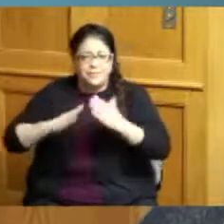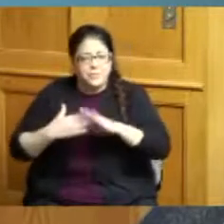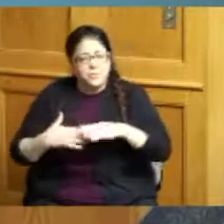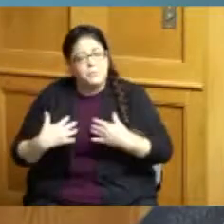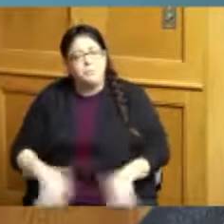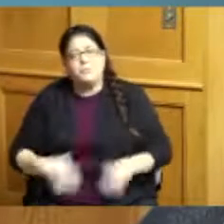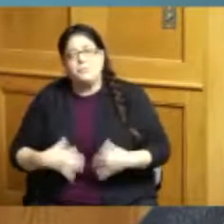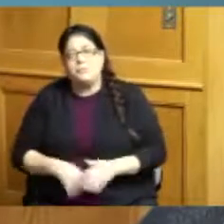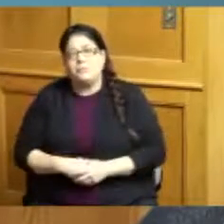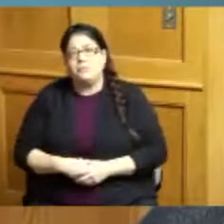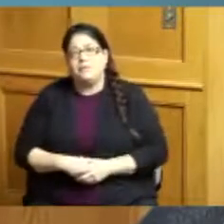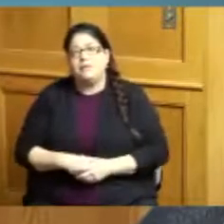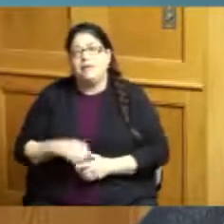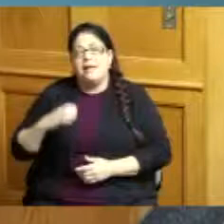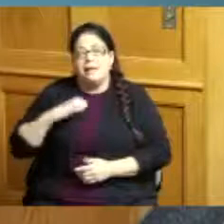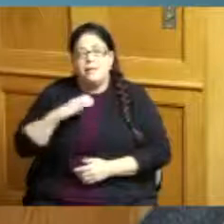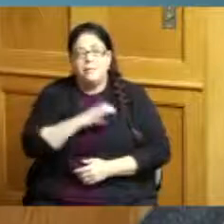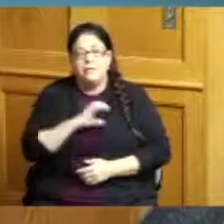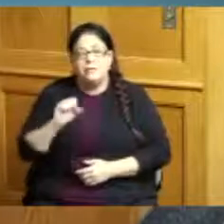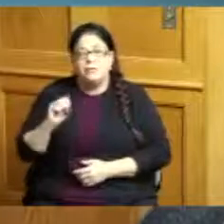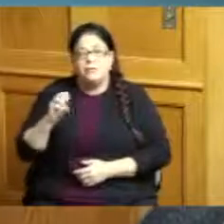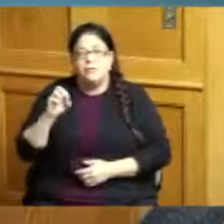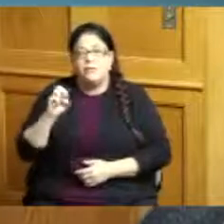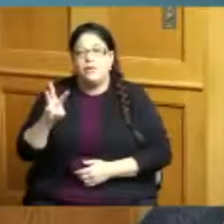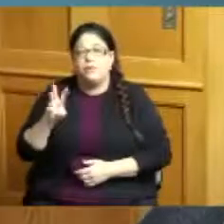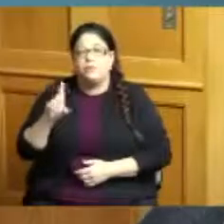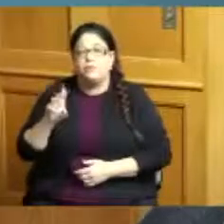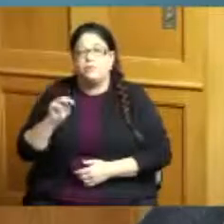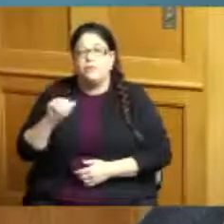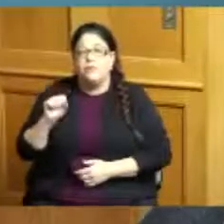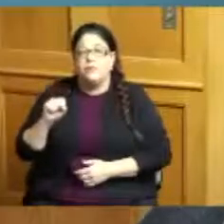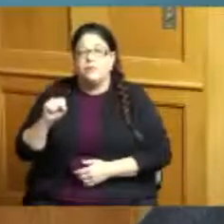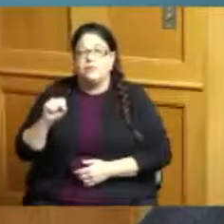Commissioner Summerow Dumas this President of the Board there's no further business